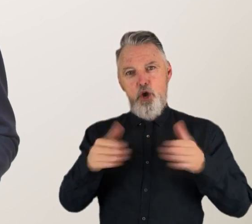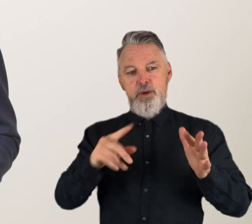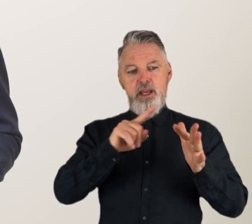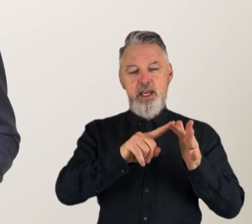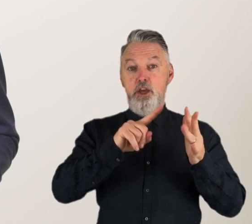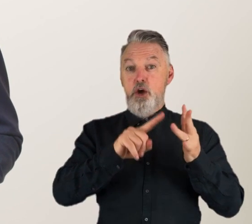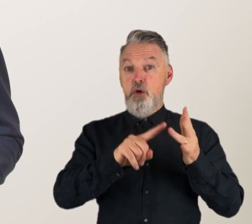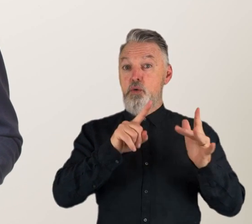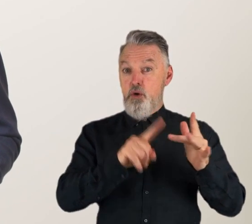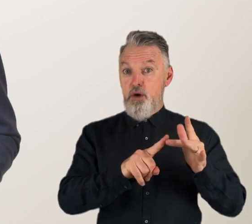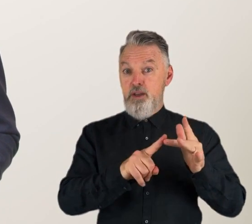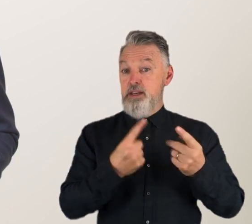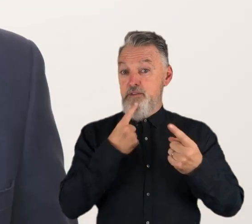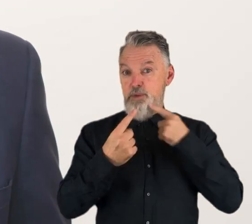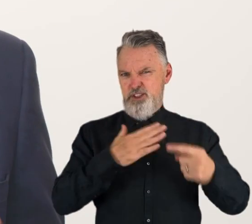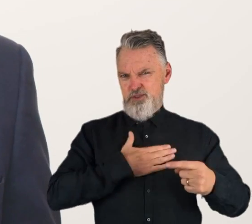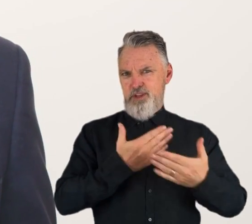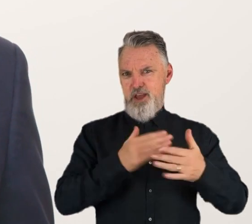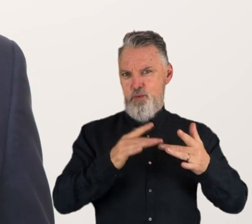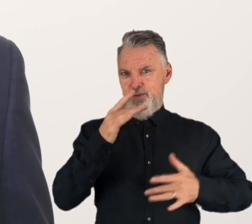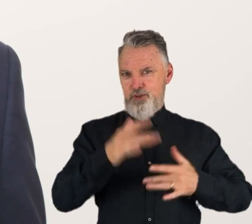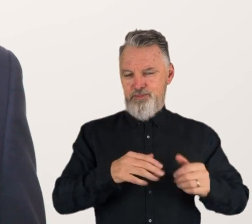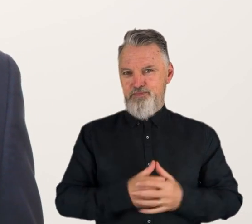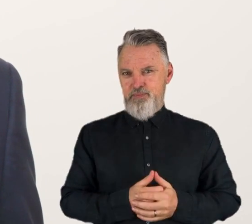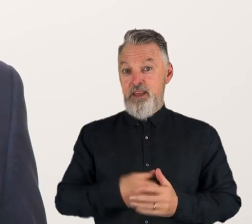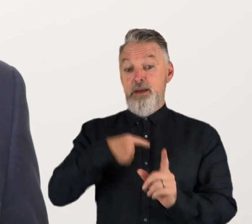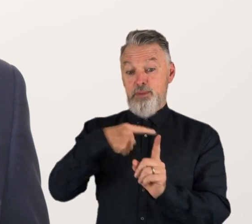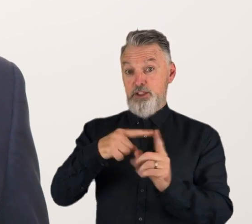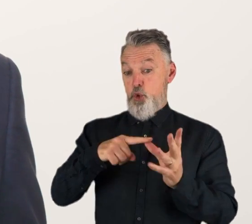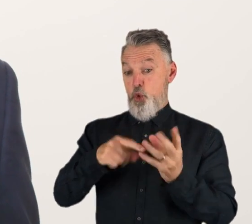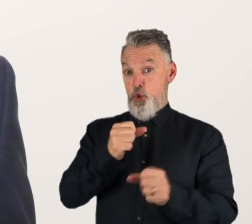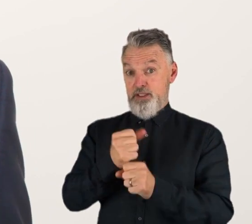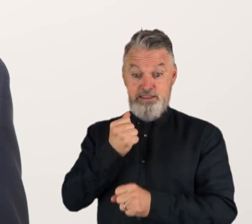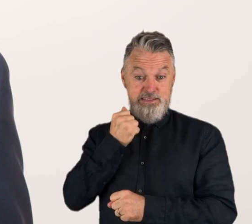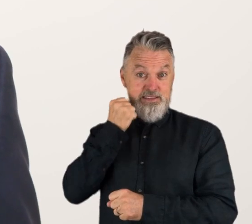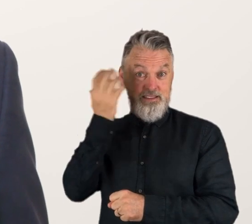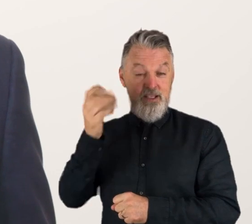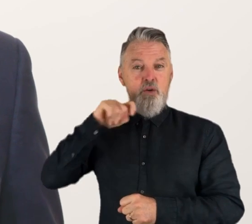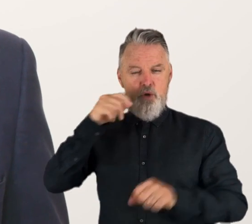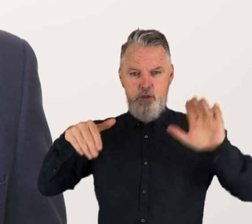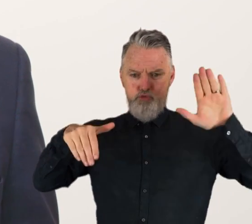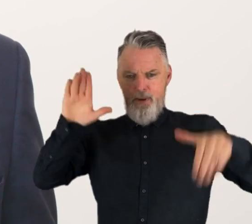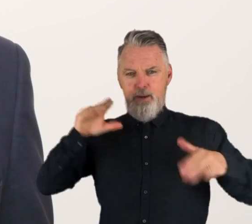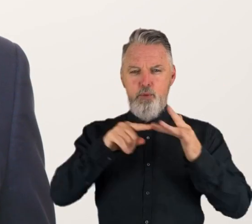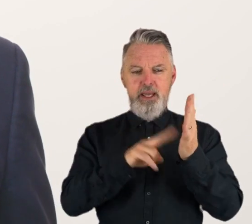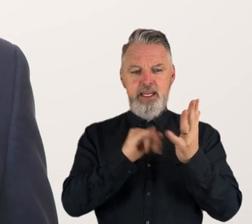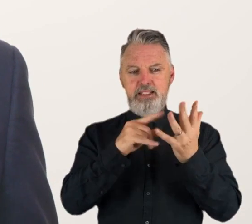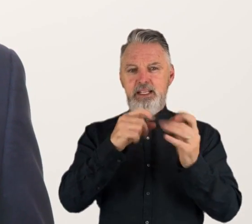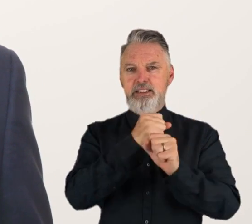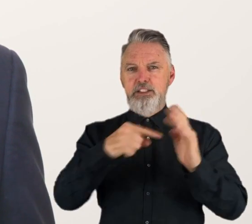with details on our website. Secondly, in August we’ll be launching Remarkable Insights. Remarkable Insights will encompass